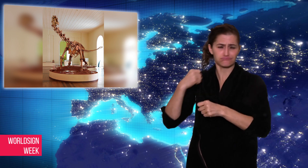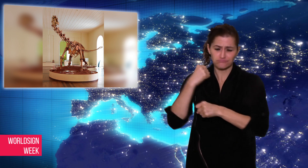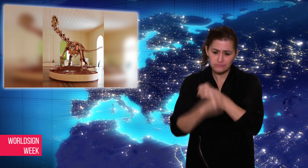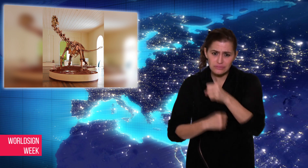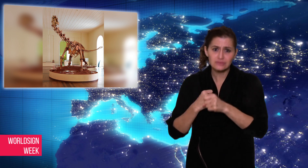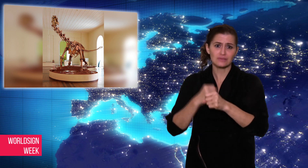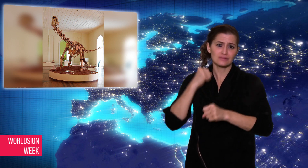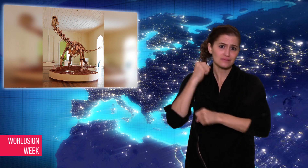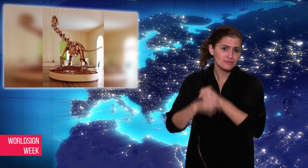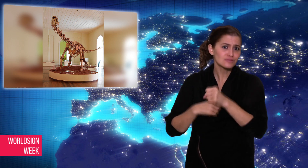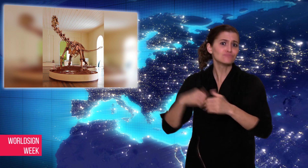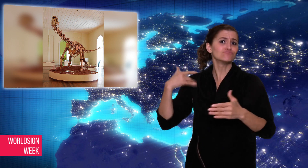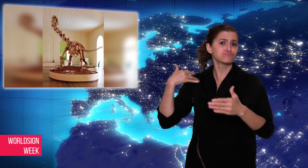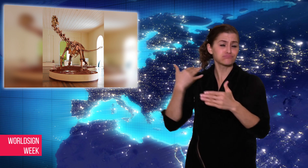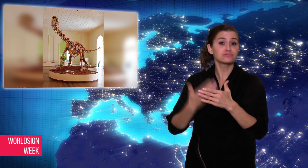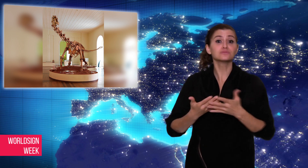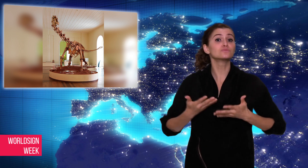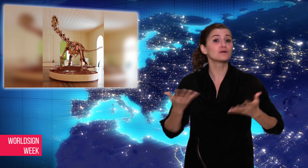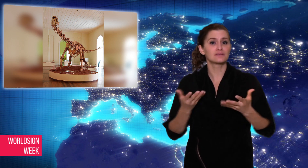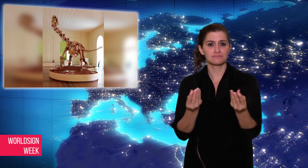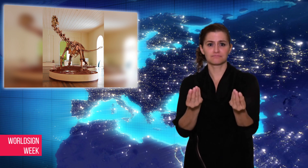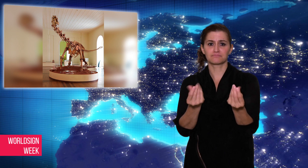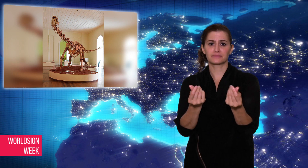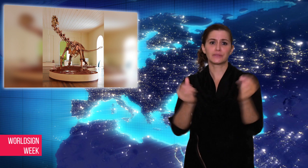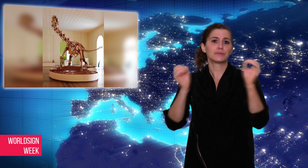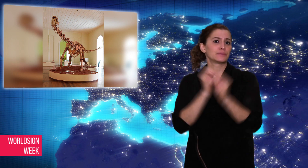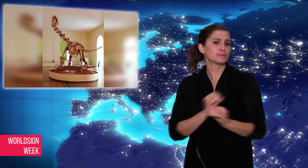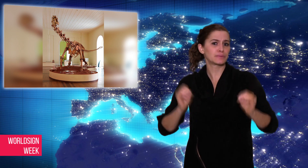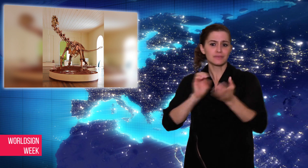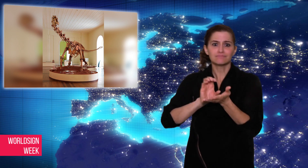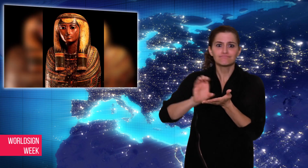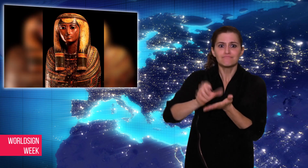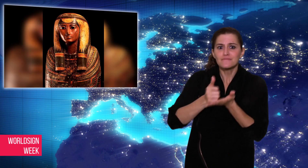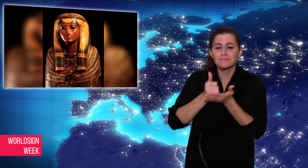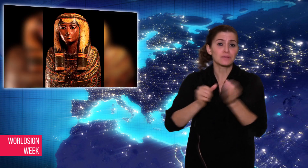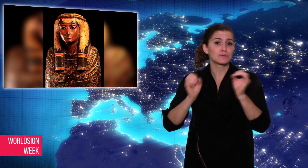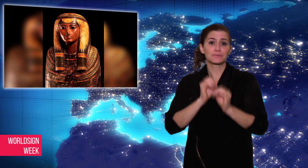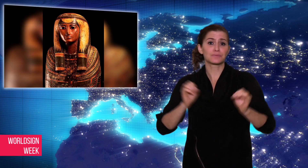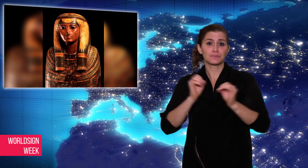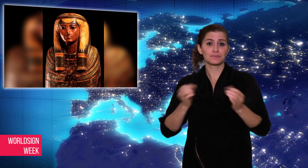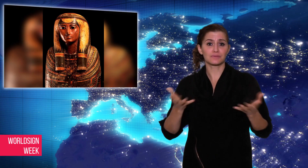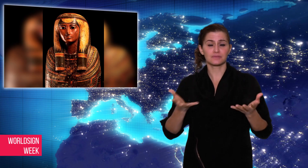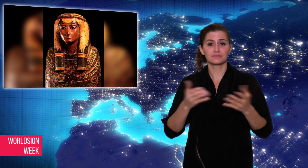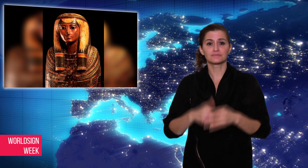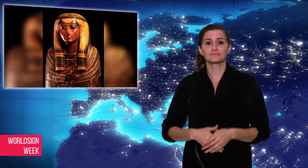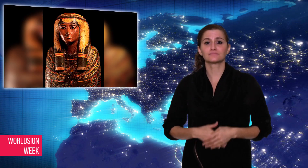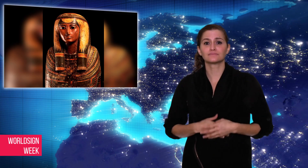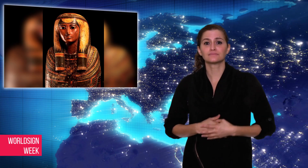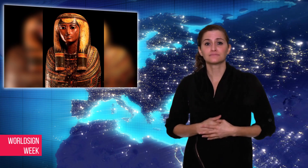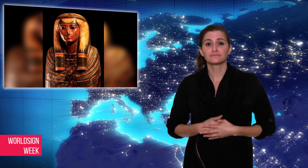disrepair for years, due to